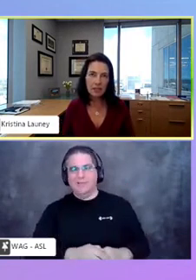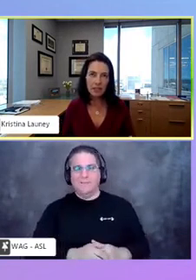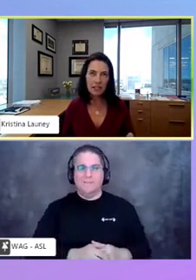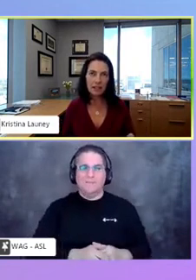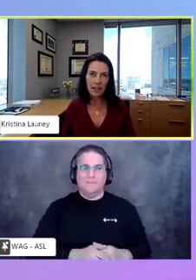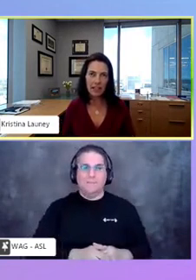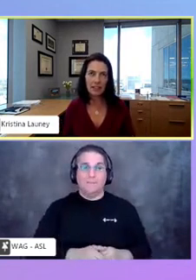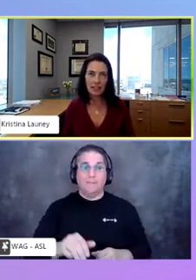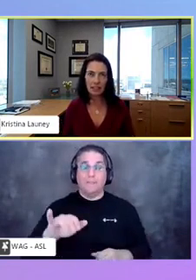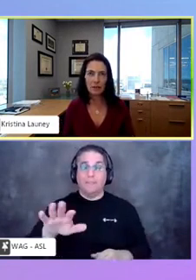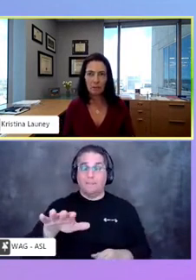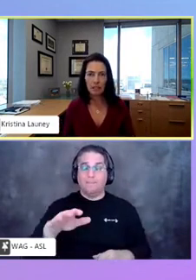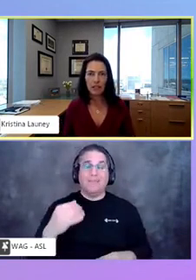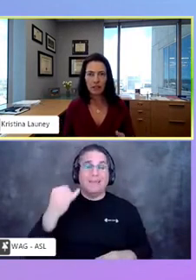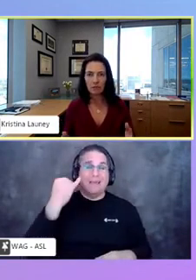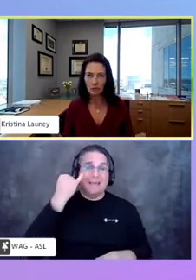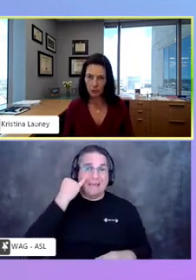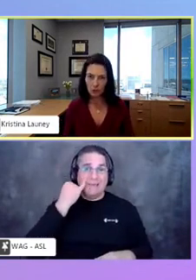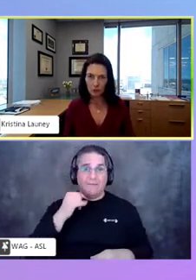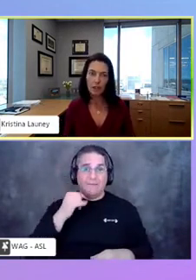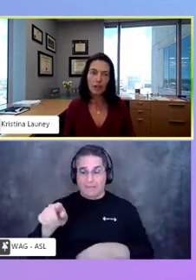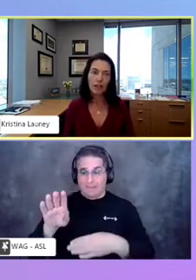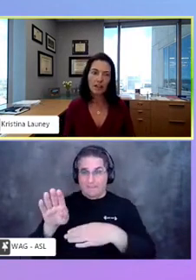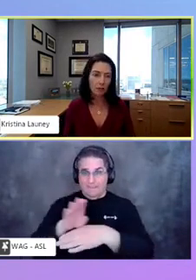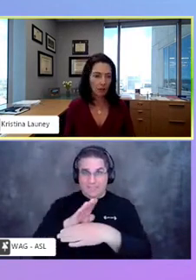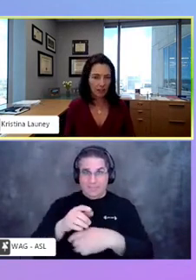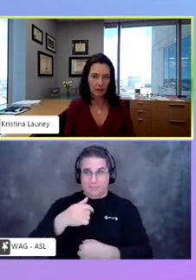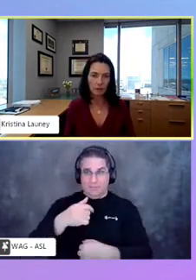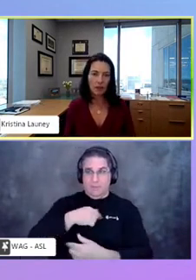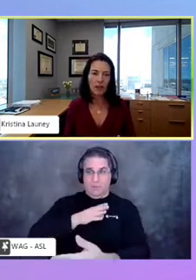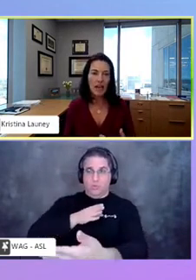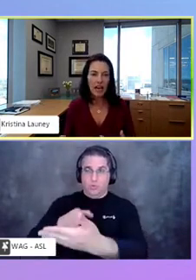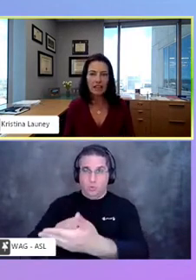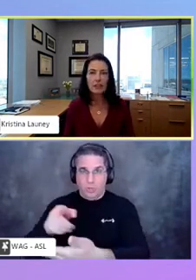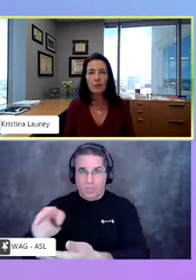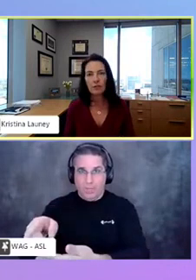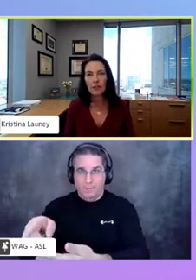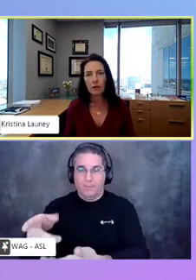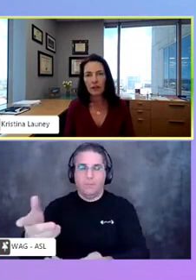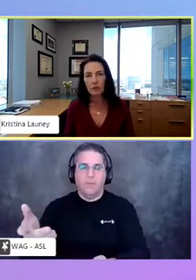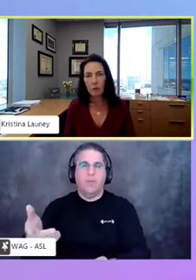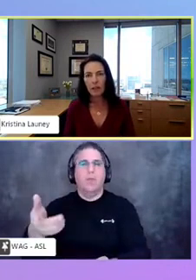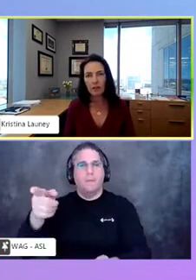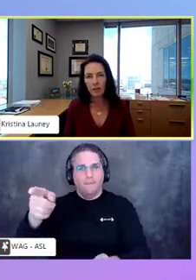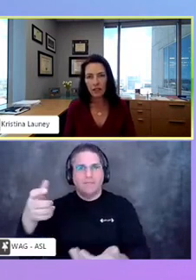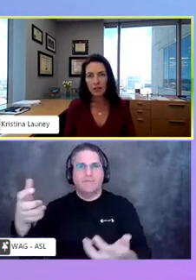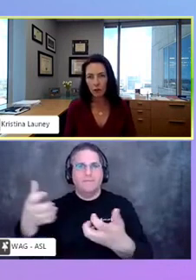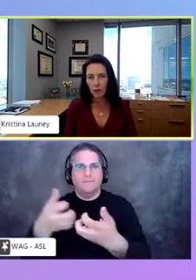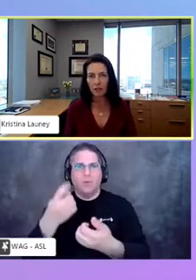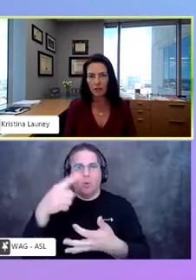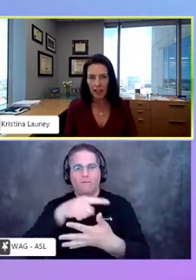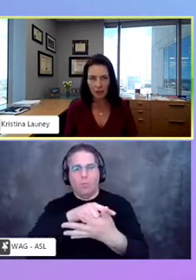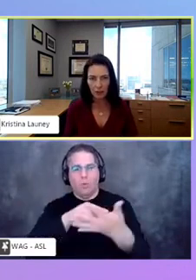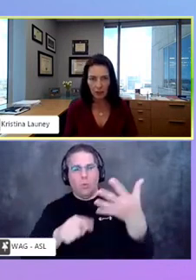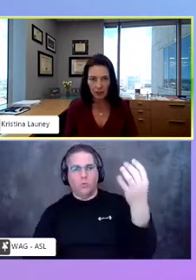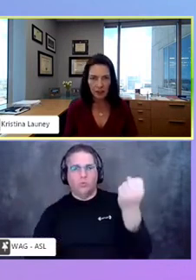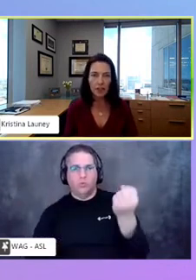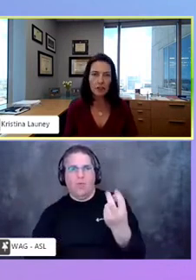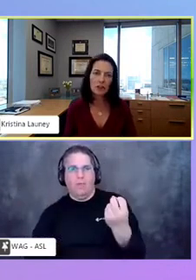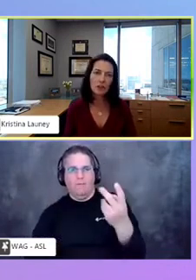forth in the law. We're not gonna talk have them about him but we on the slide here because if the business that